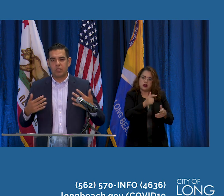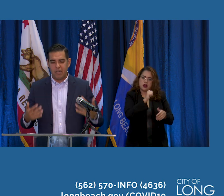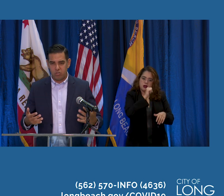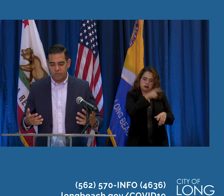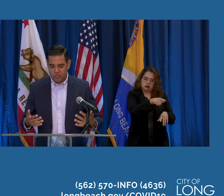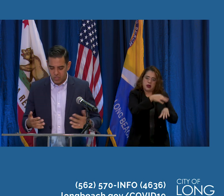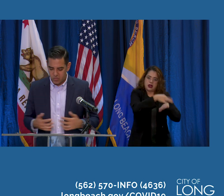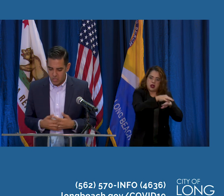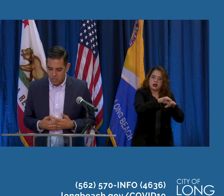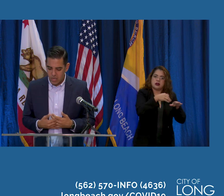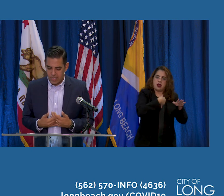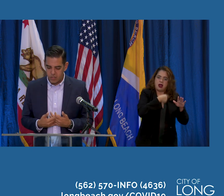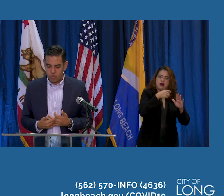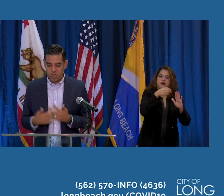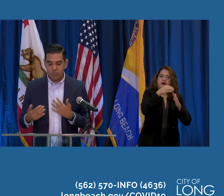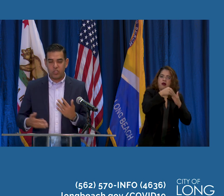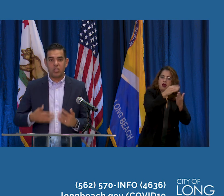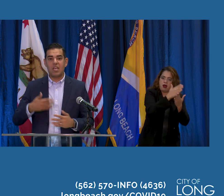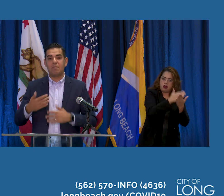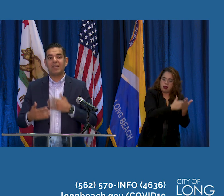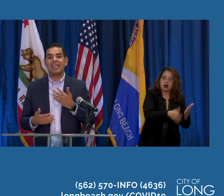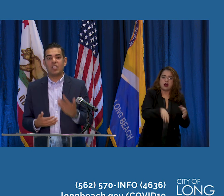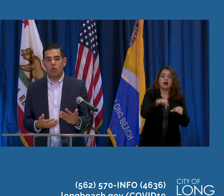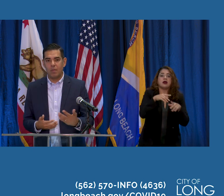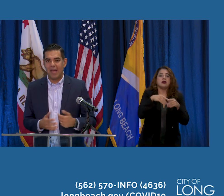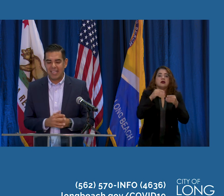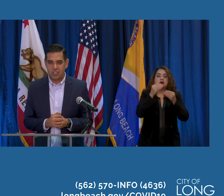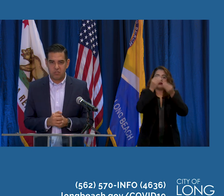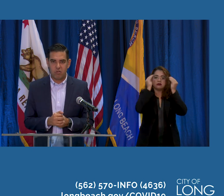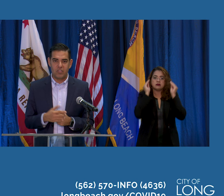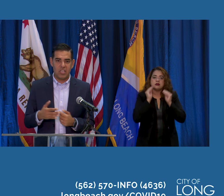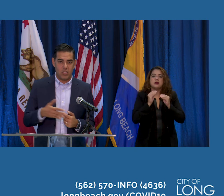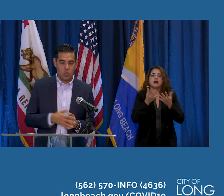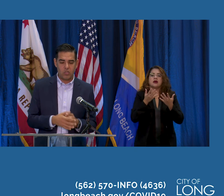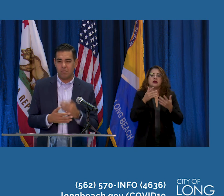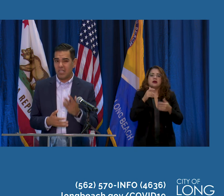care services to transition and begin going back to service indoors.